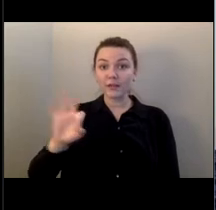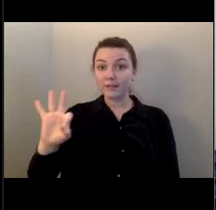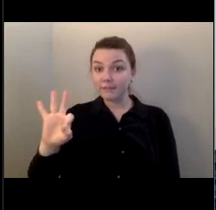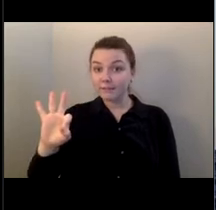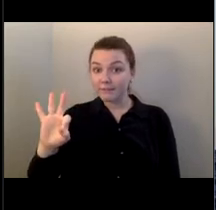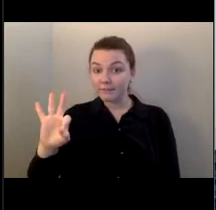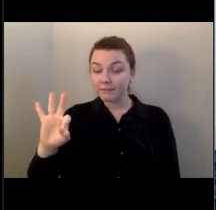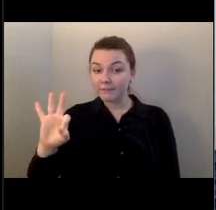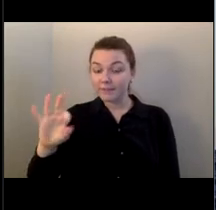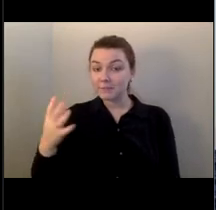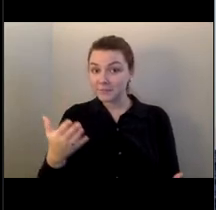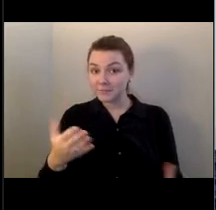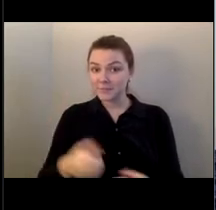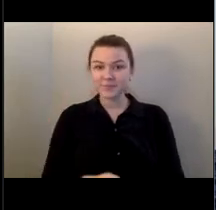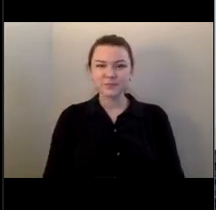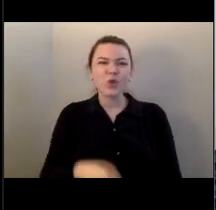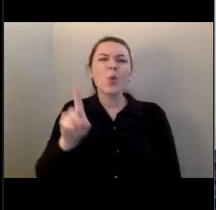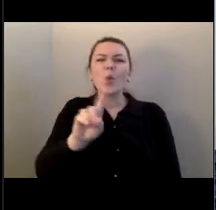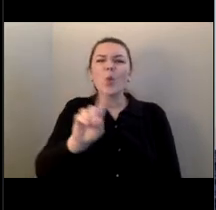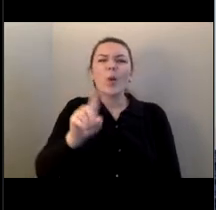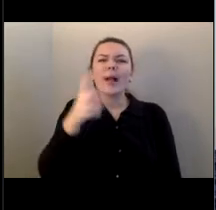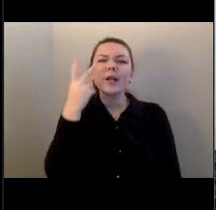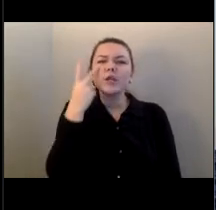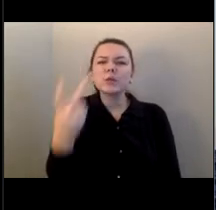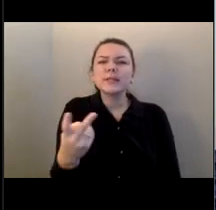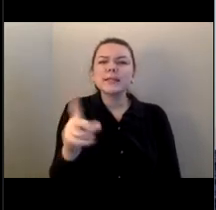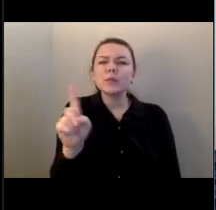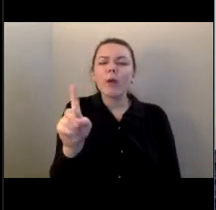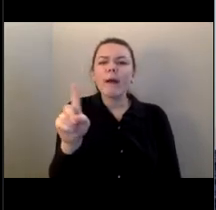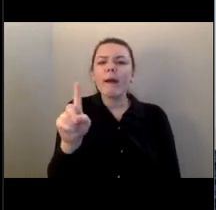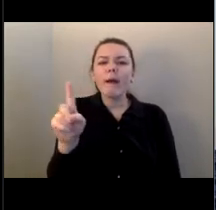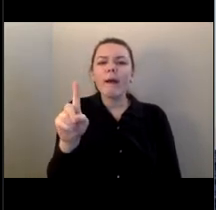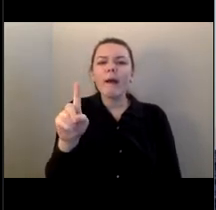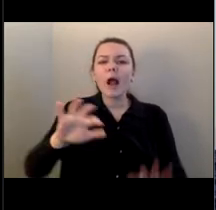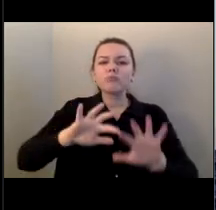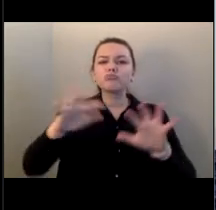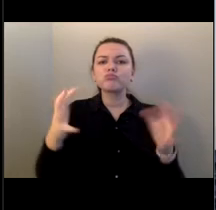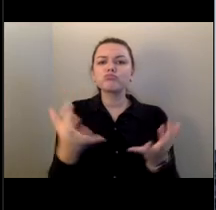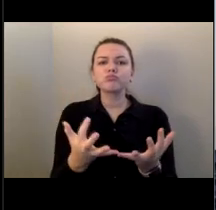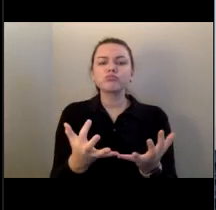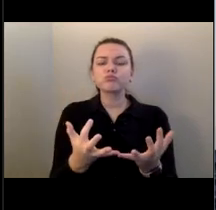And where do we find coral? Put it in the chat. Where do we find coral?